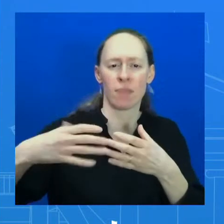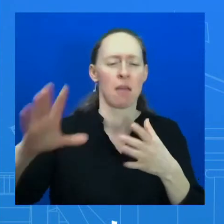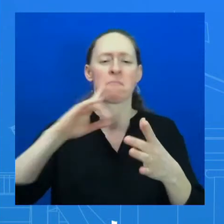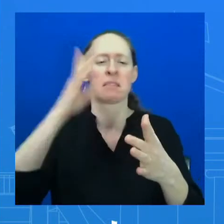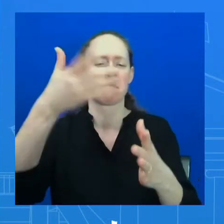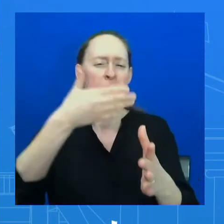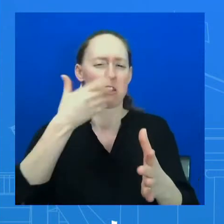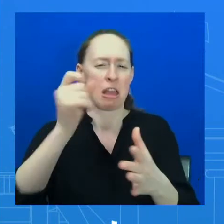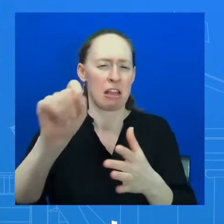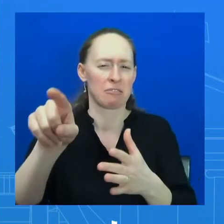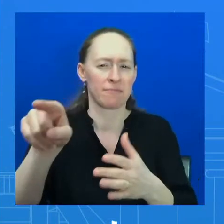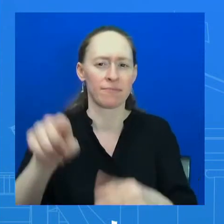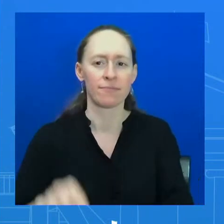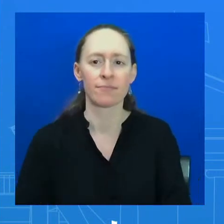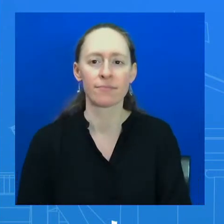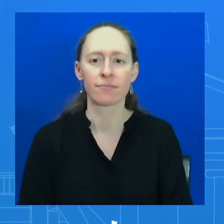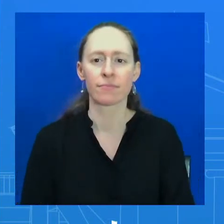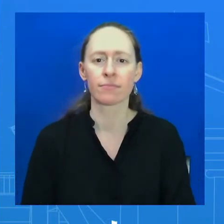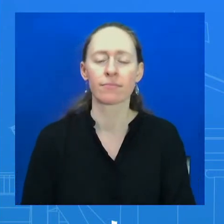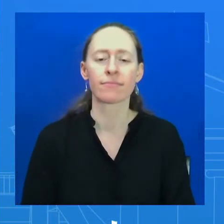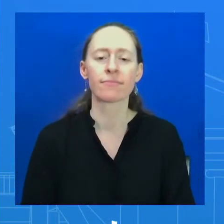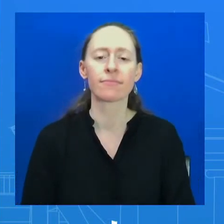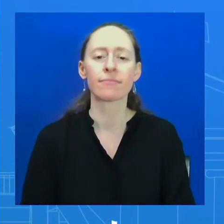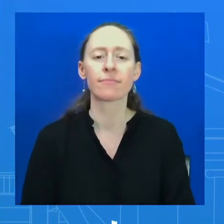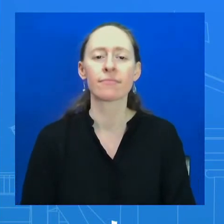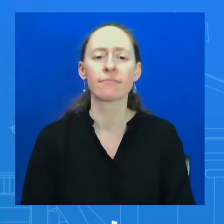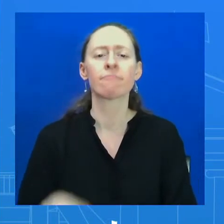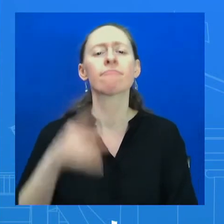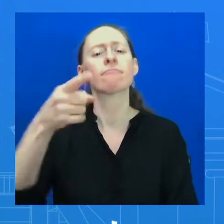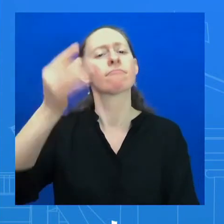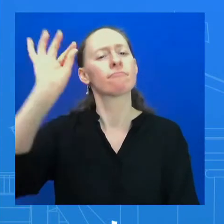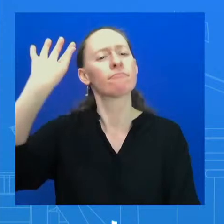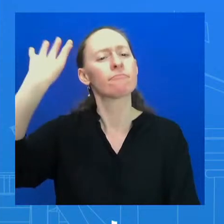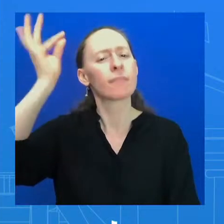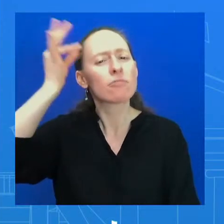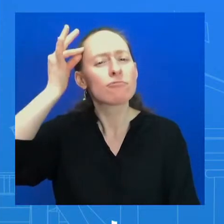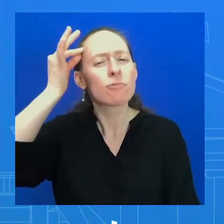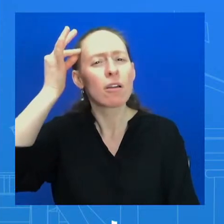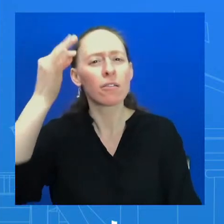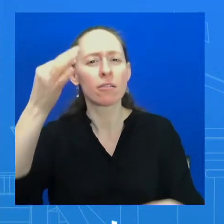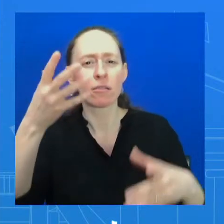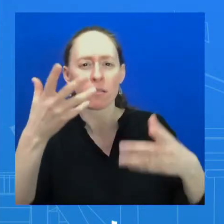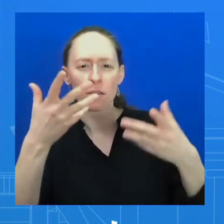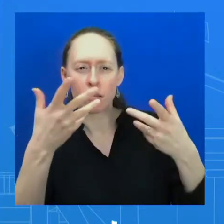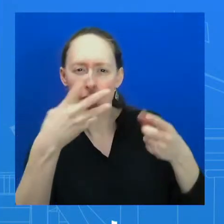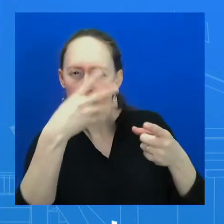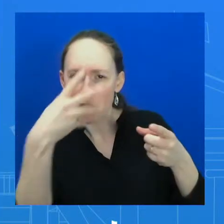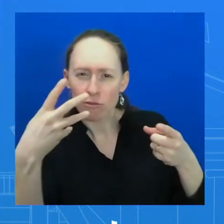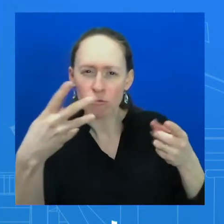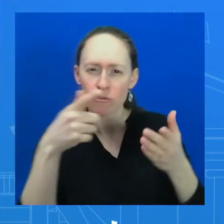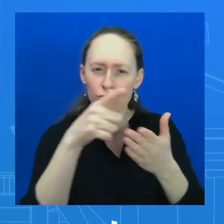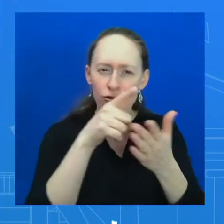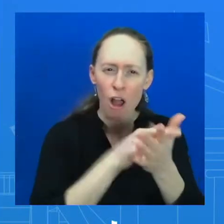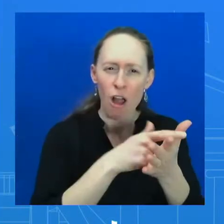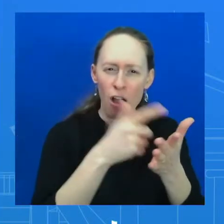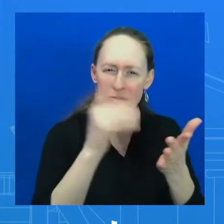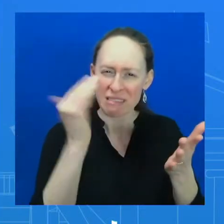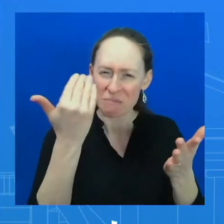on border crossers who come here and are accused of serious crimes? So, are you speaking of a specific case?